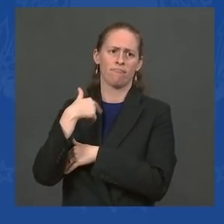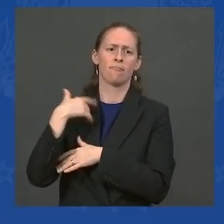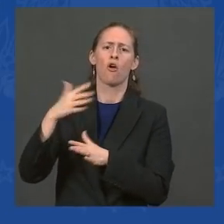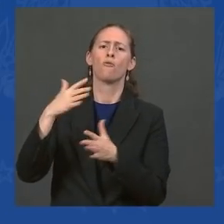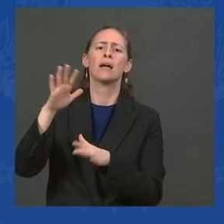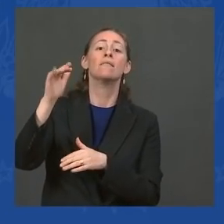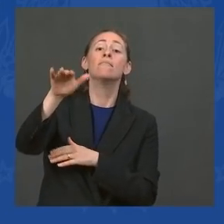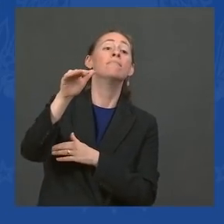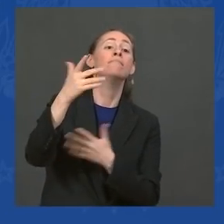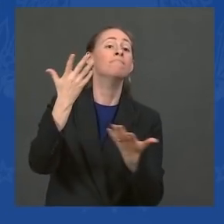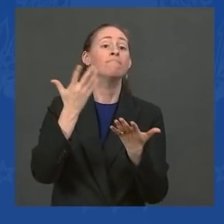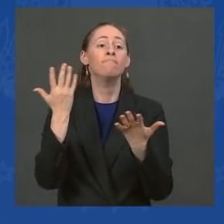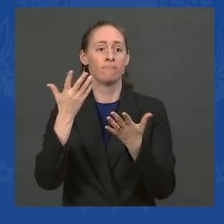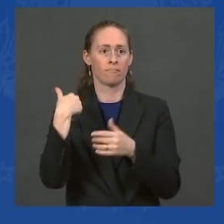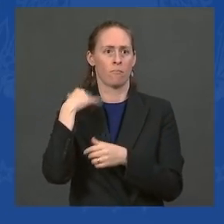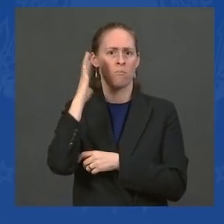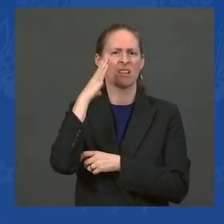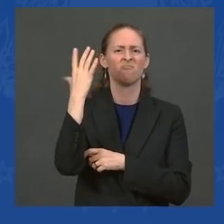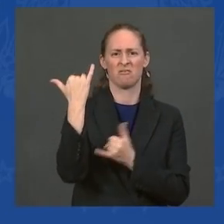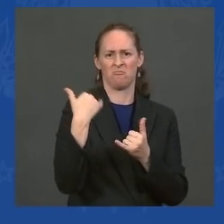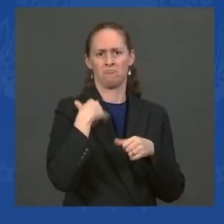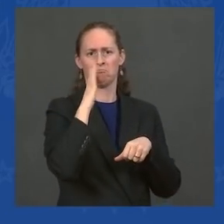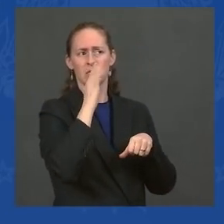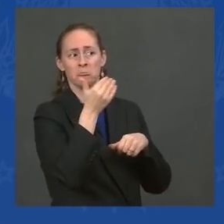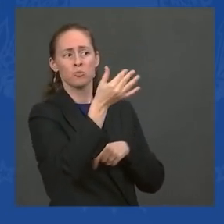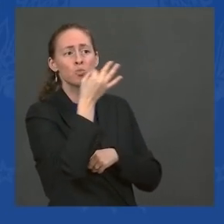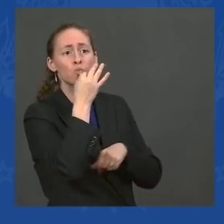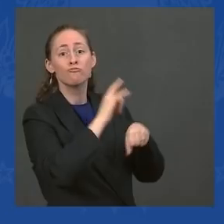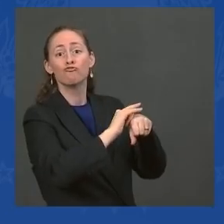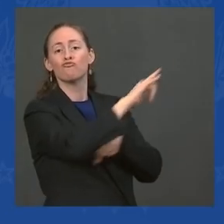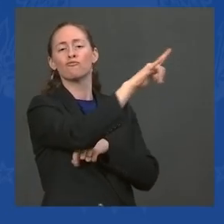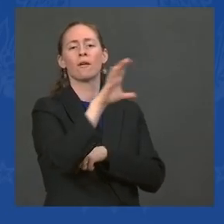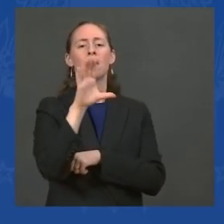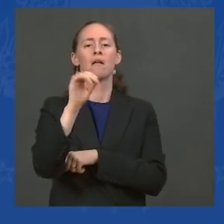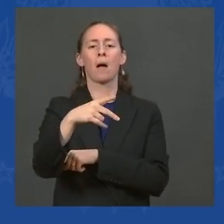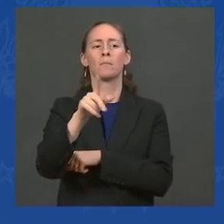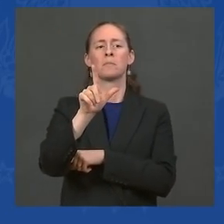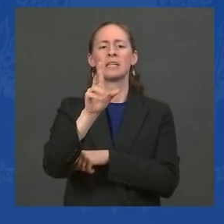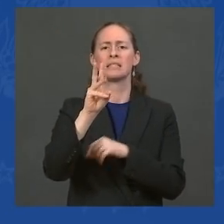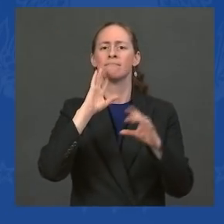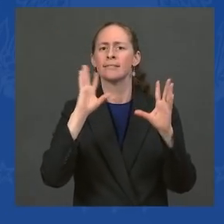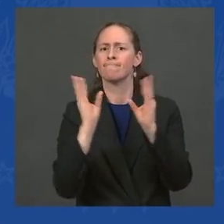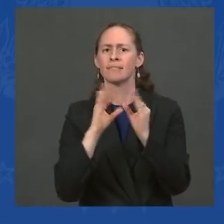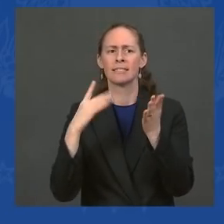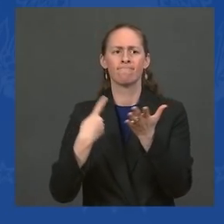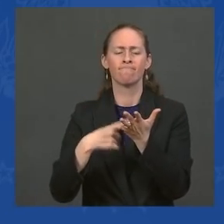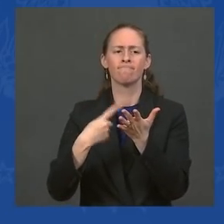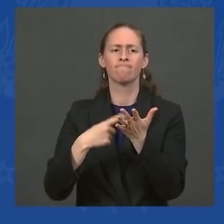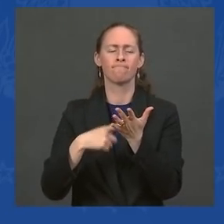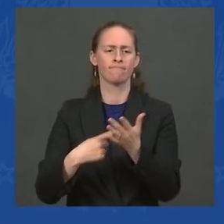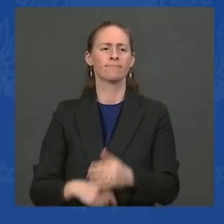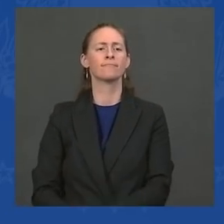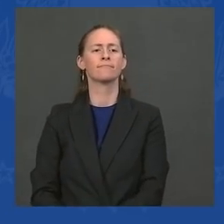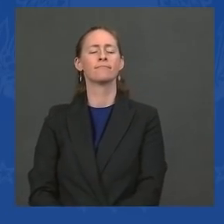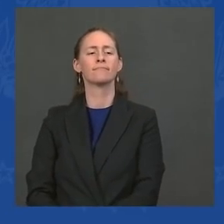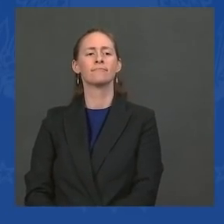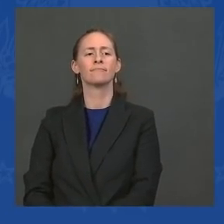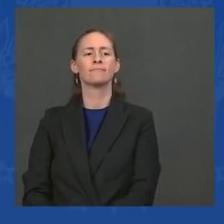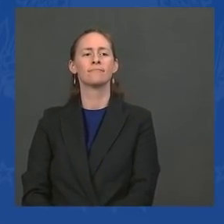And what I had -- I guess I had 71 heads of state on the first one I did in the White House.